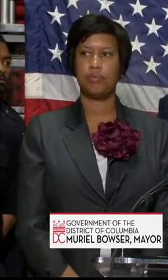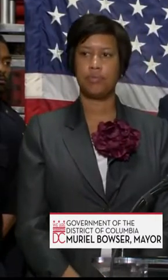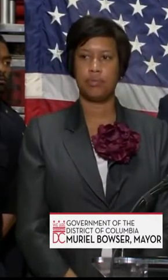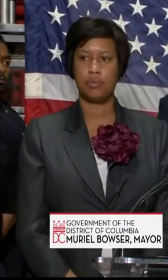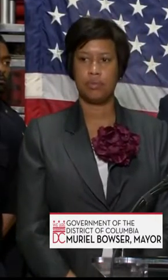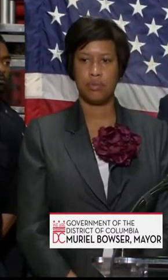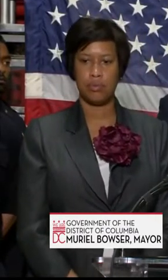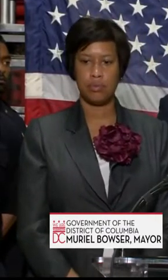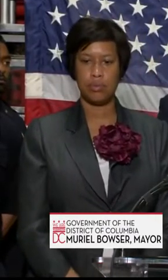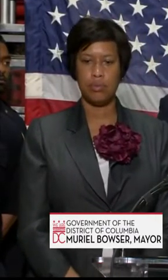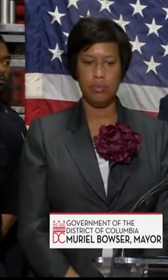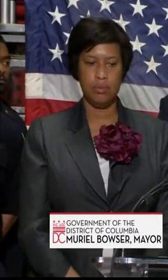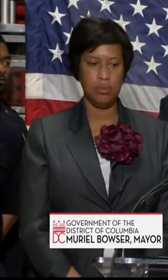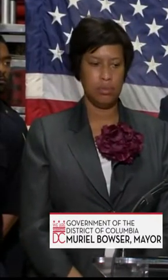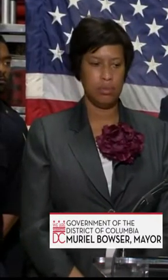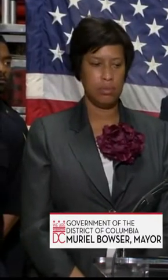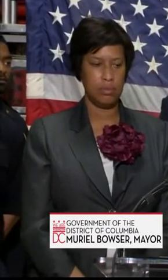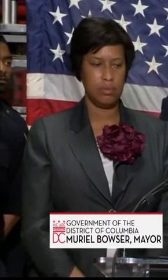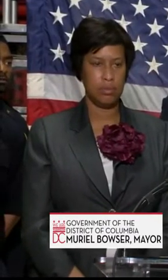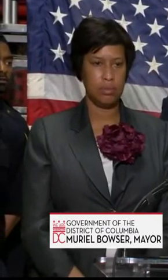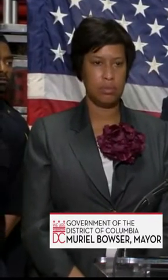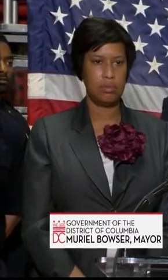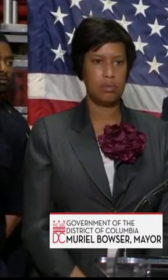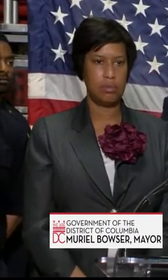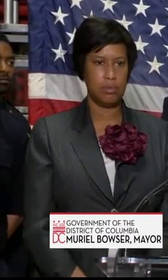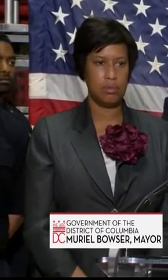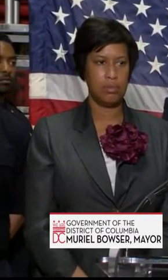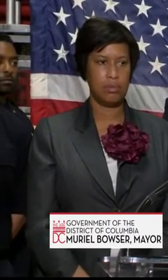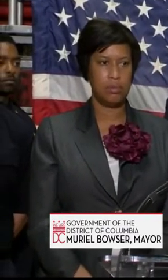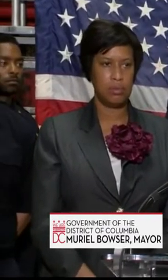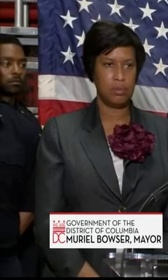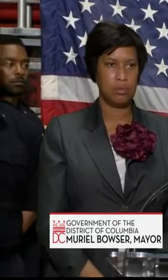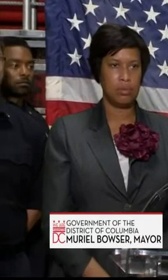DID WAS THEY WERE AMERICANS AND LOST THEIR LIVES AND SECOND